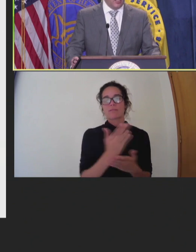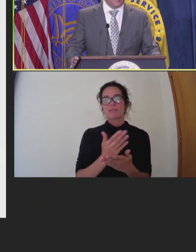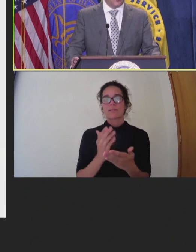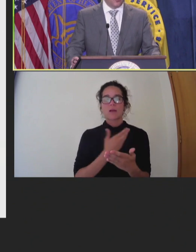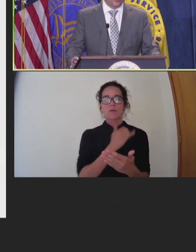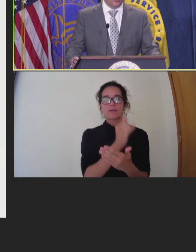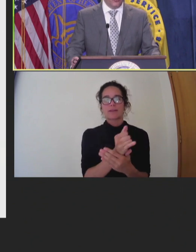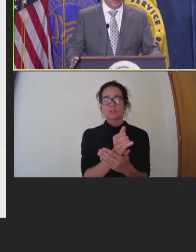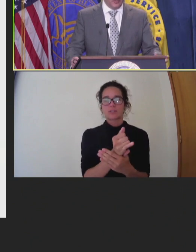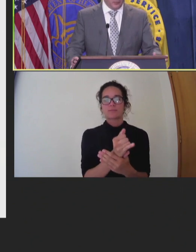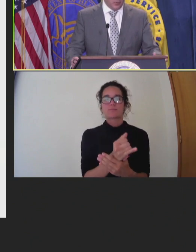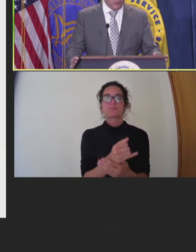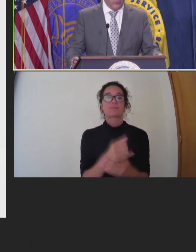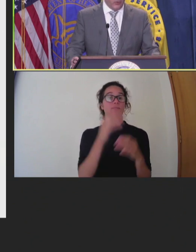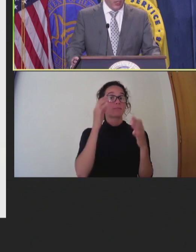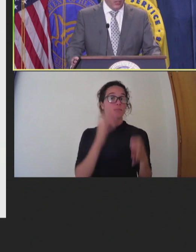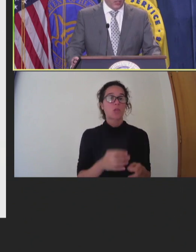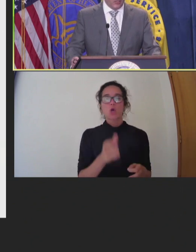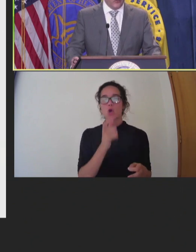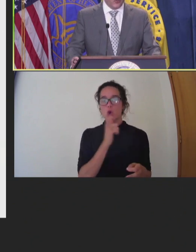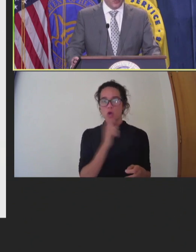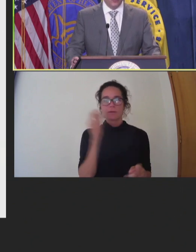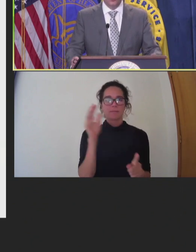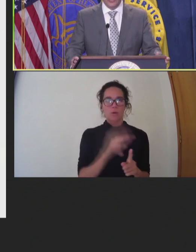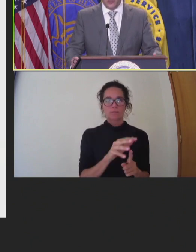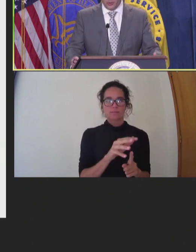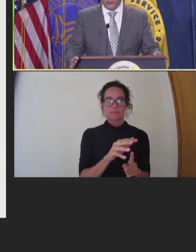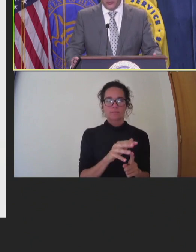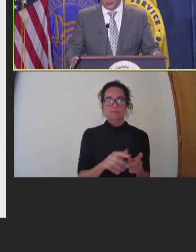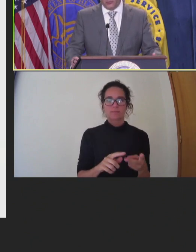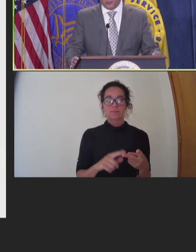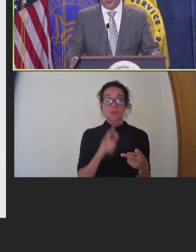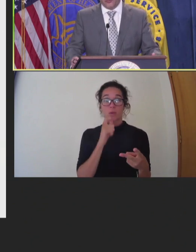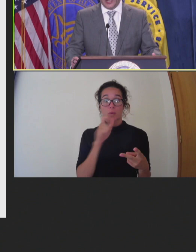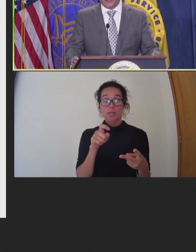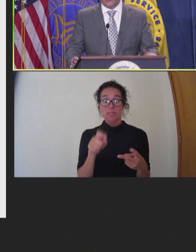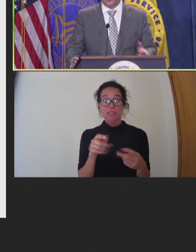Determine who has been exposed. Determine who needs post-exposure prophylaxis. Because